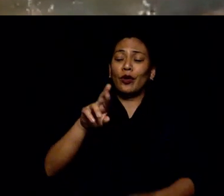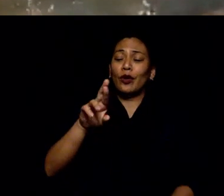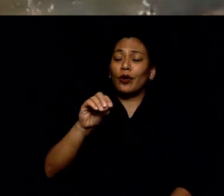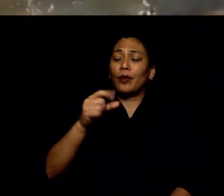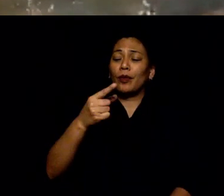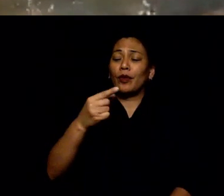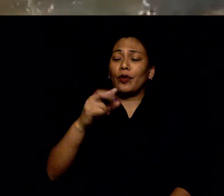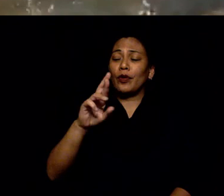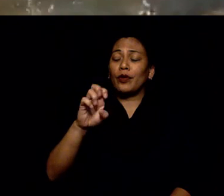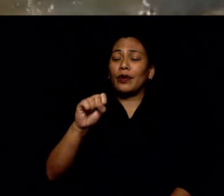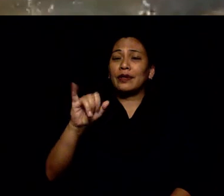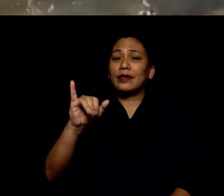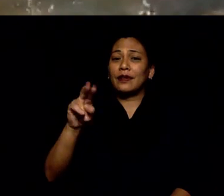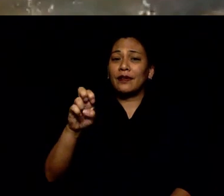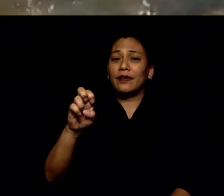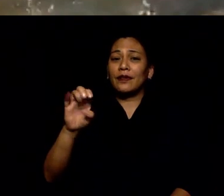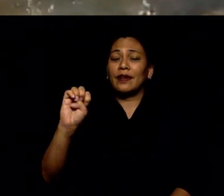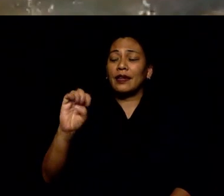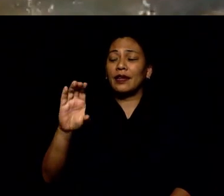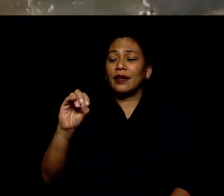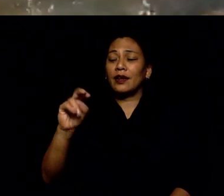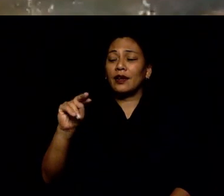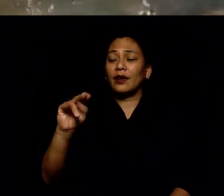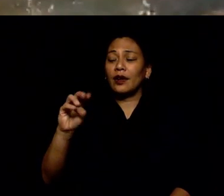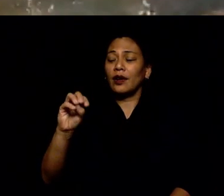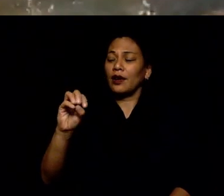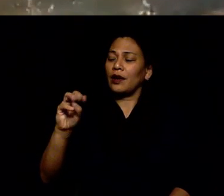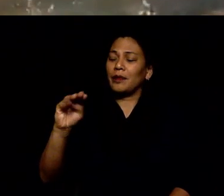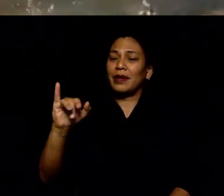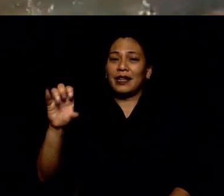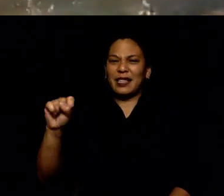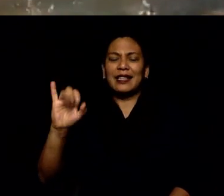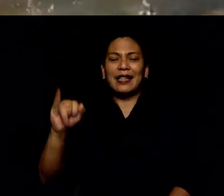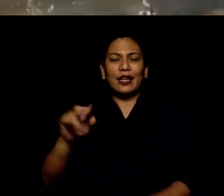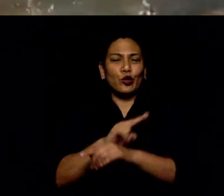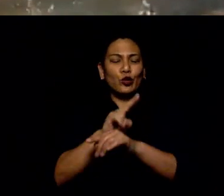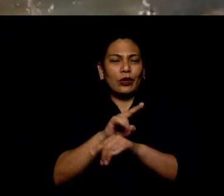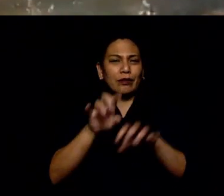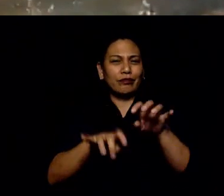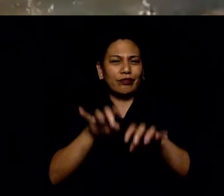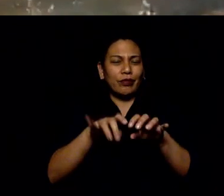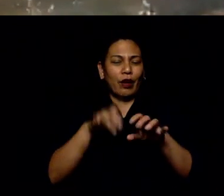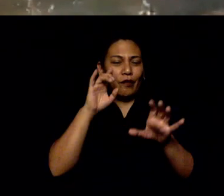to find these kinds of things, but you know, even, uh, it's hard for